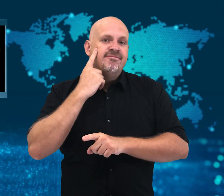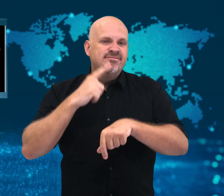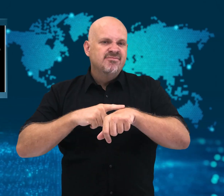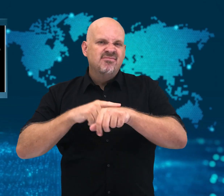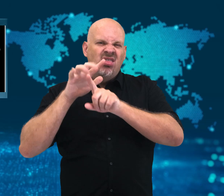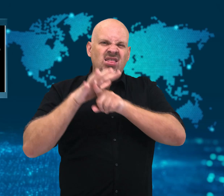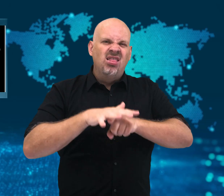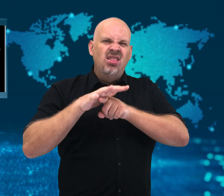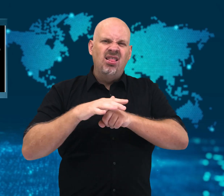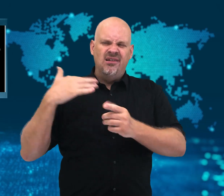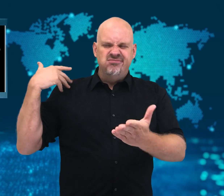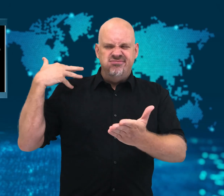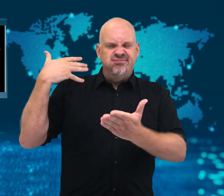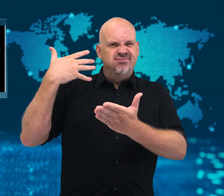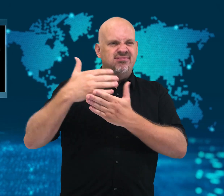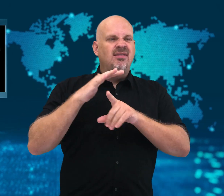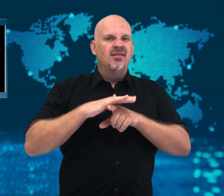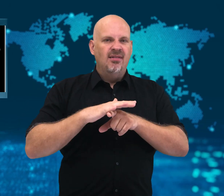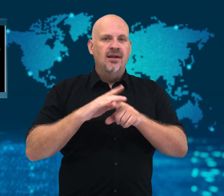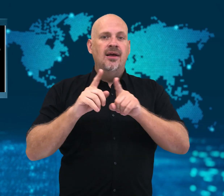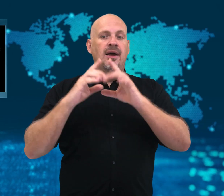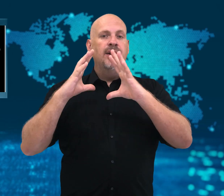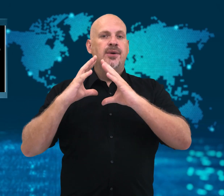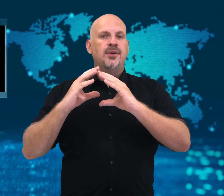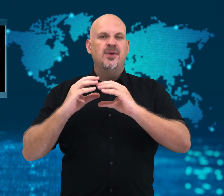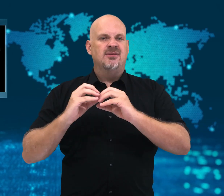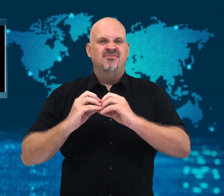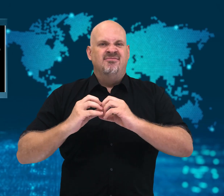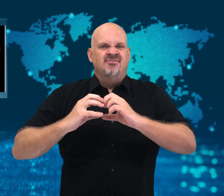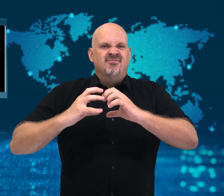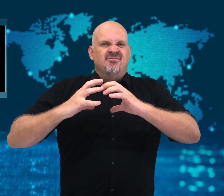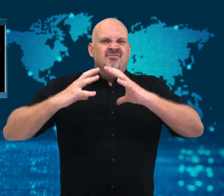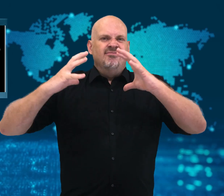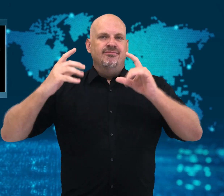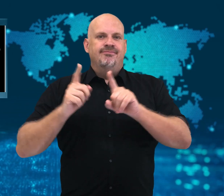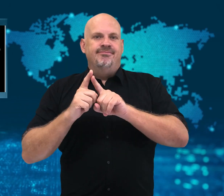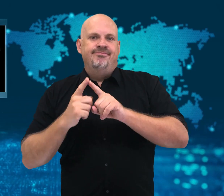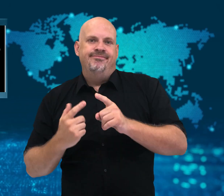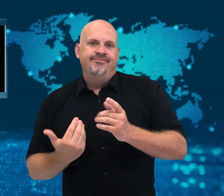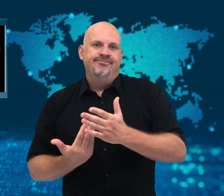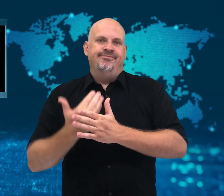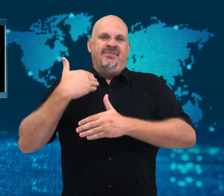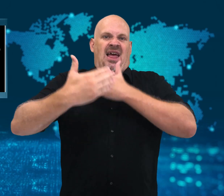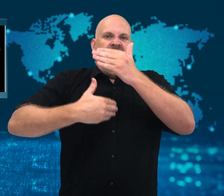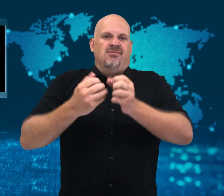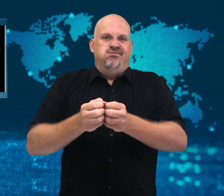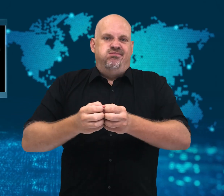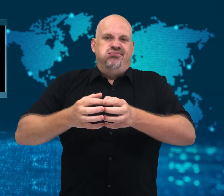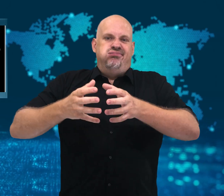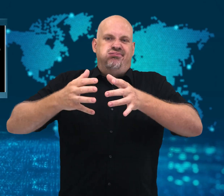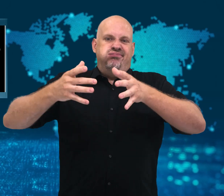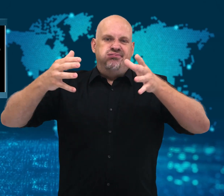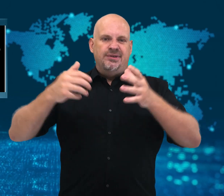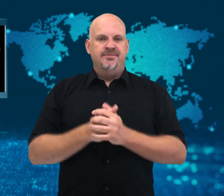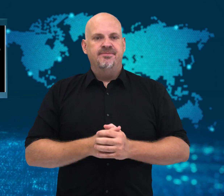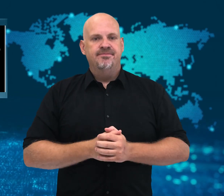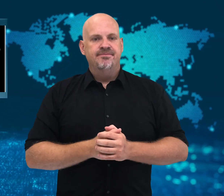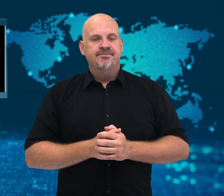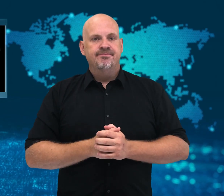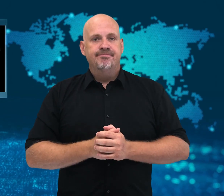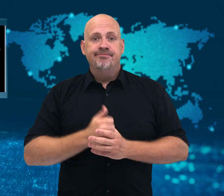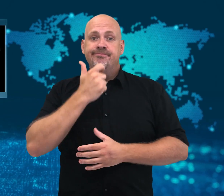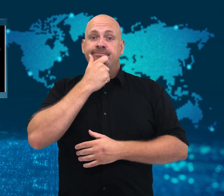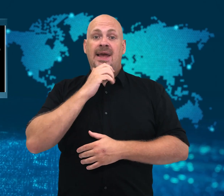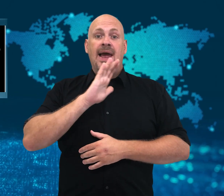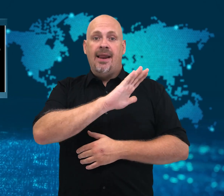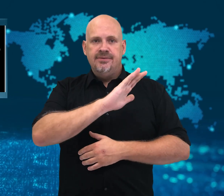Some people say that England’s racist history is resurfacing.